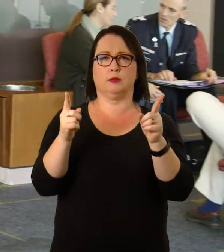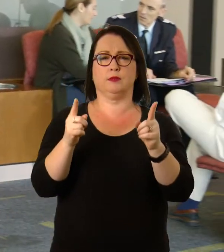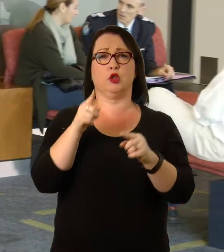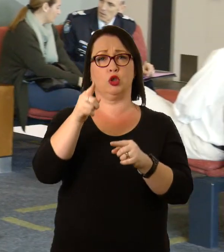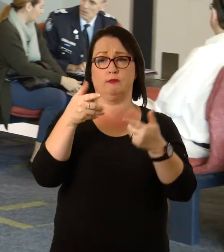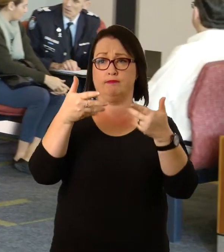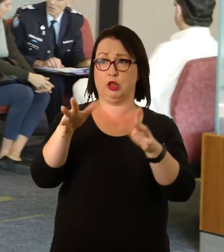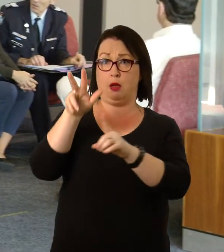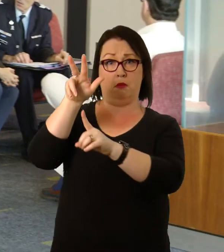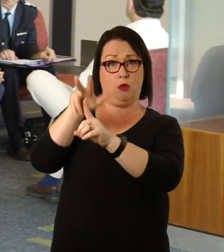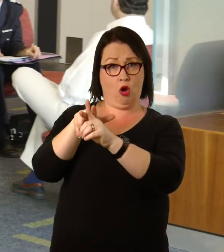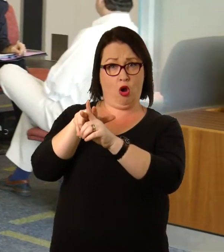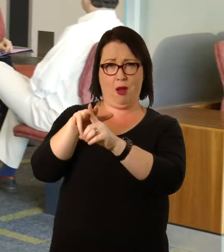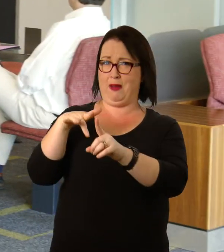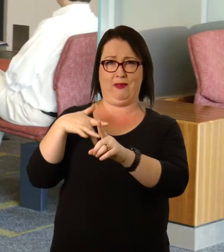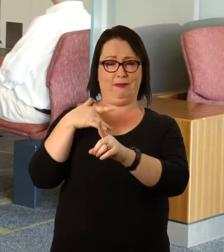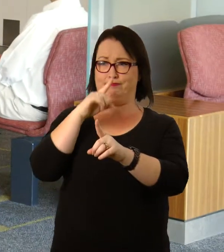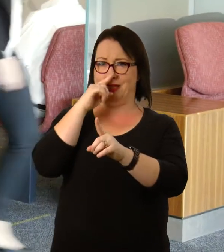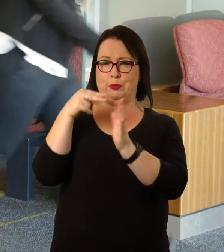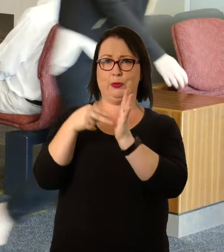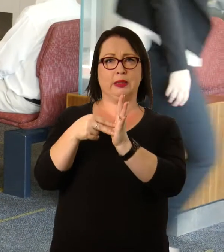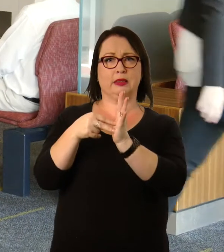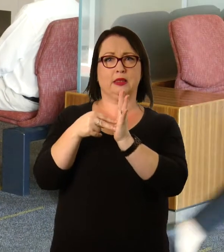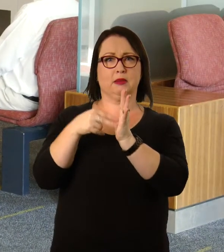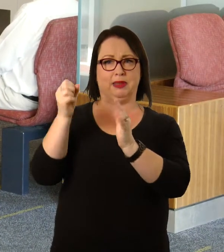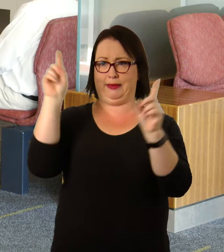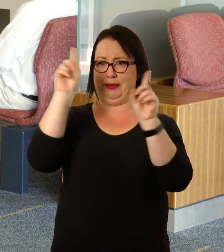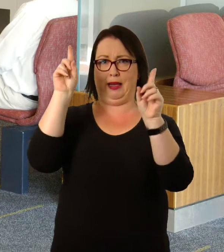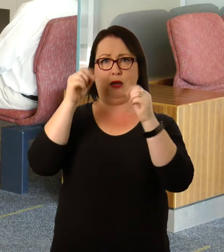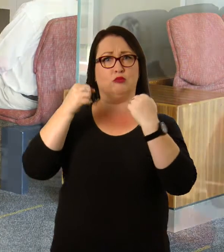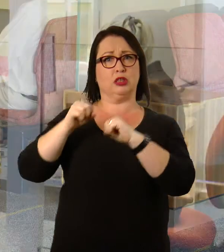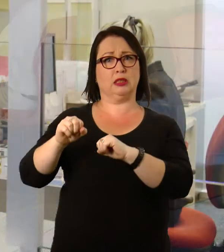When your application is filed, if you feel you need protection as soon as possible, you